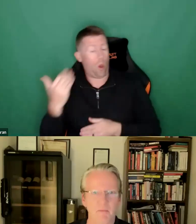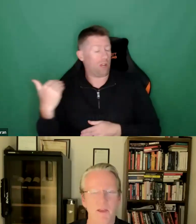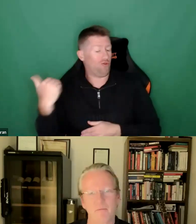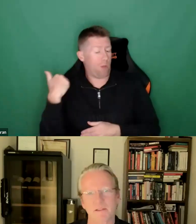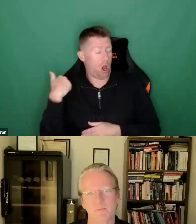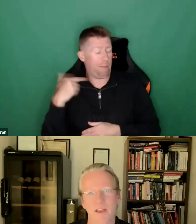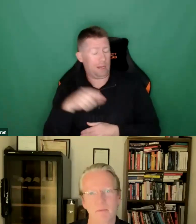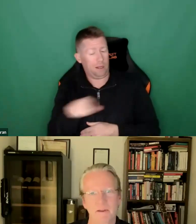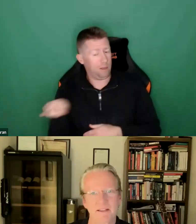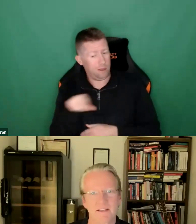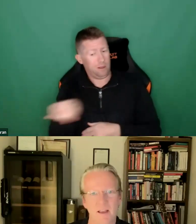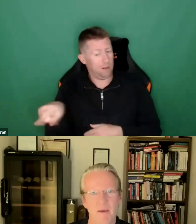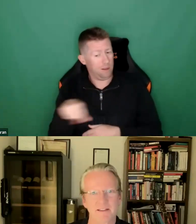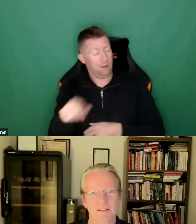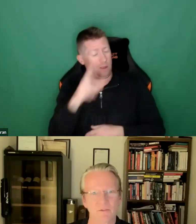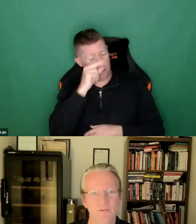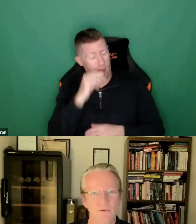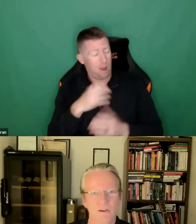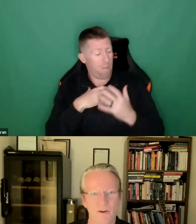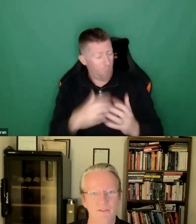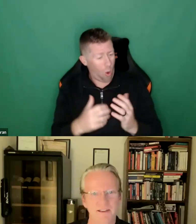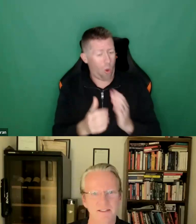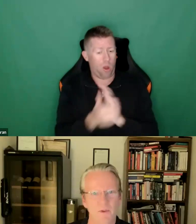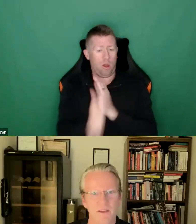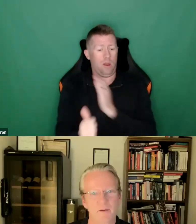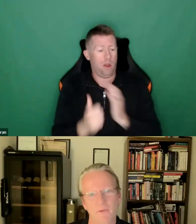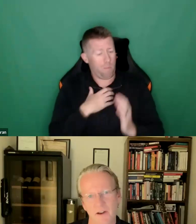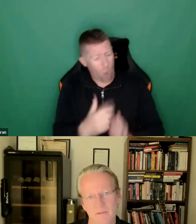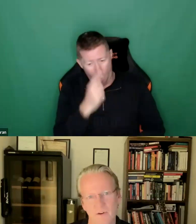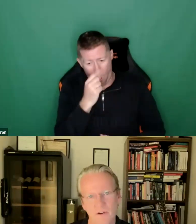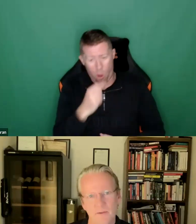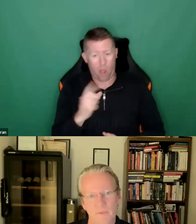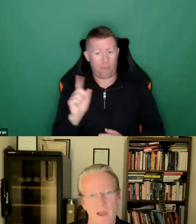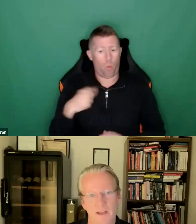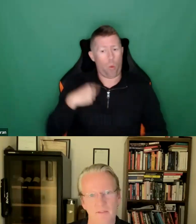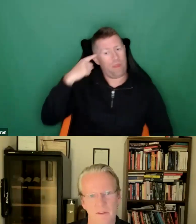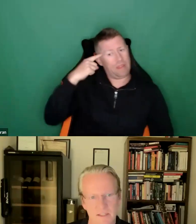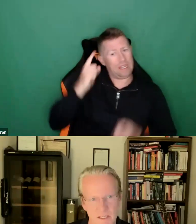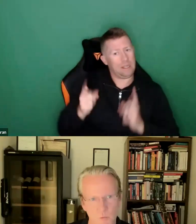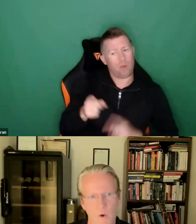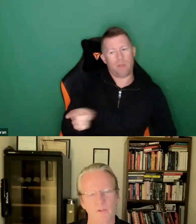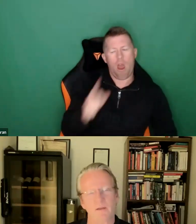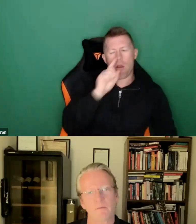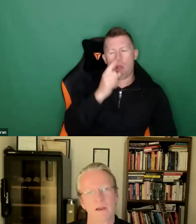will be one of the top things the young people are thinking about. There is a good friend